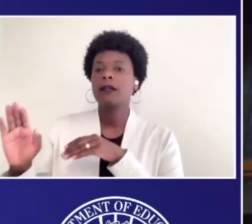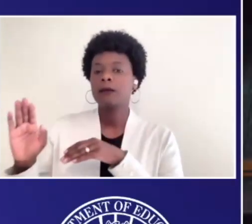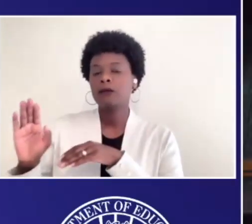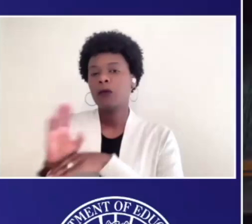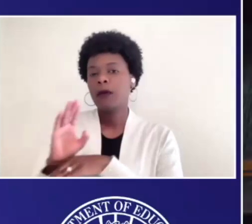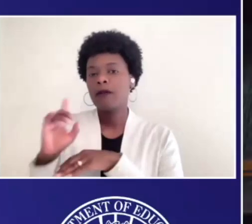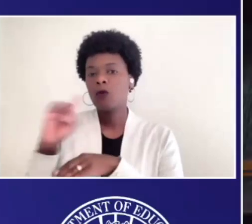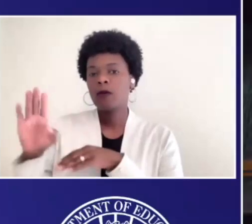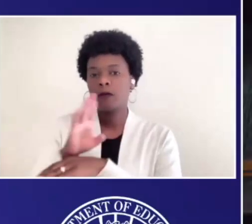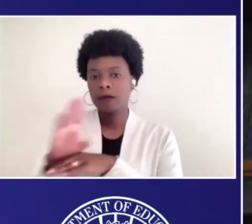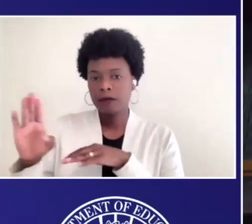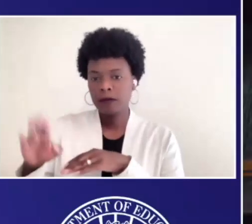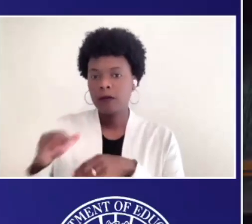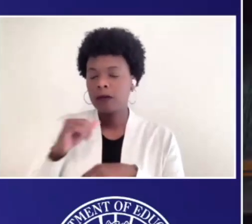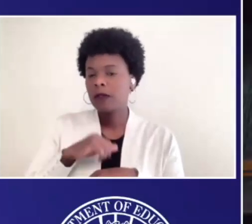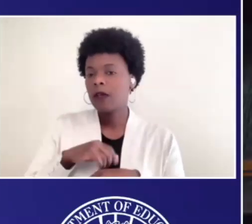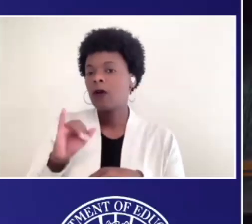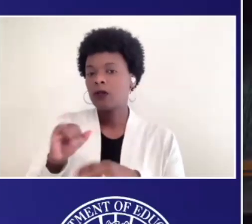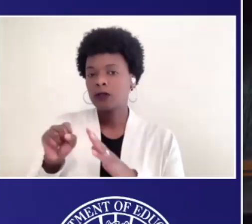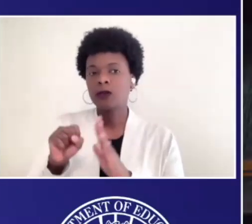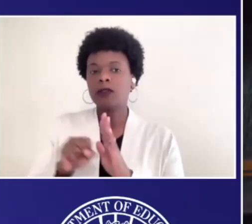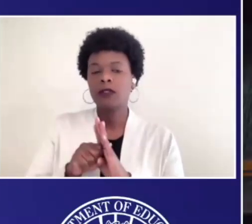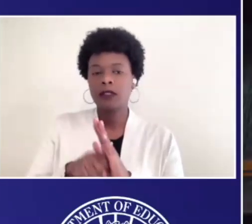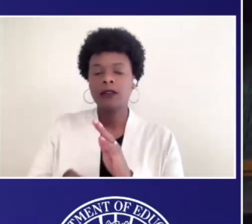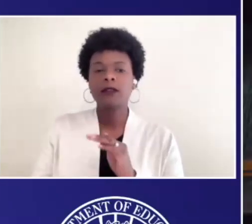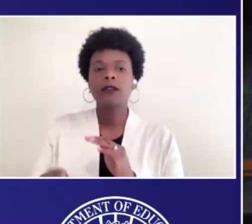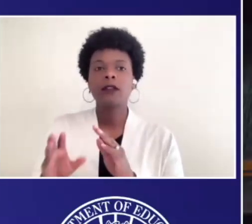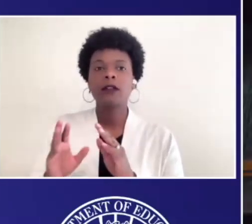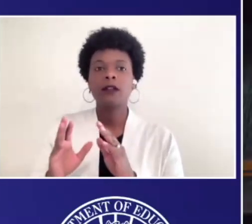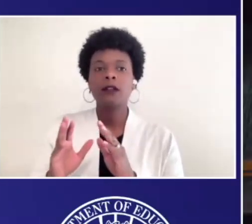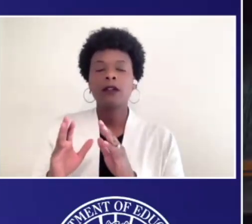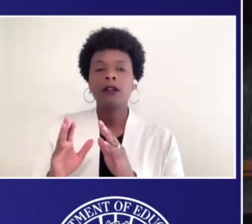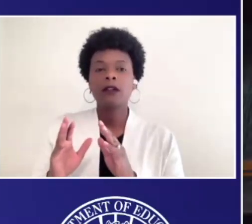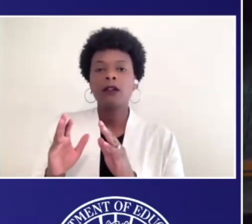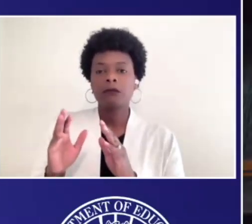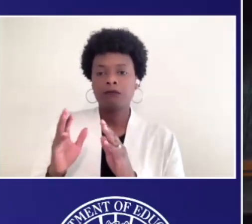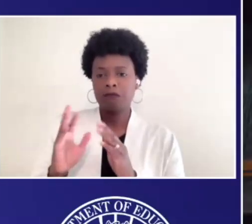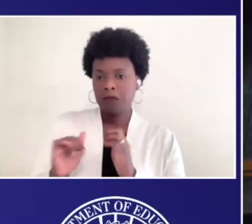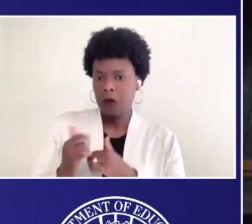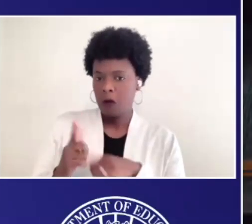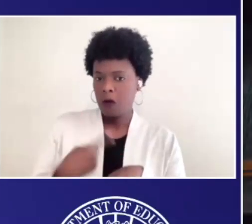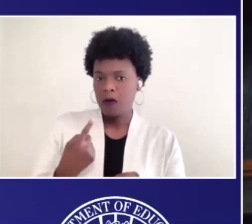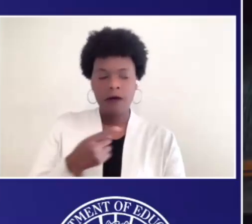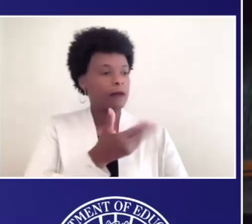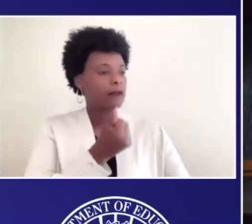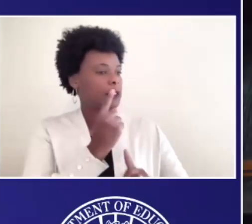state's primary and alternate. And how long do you think you'll need? 15 minutes.